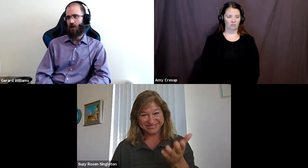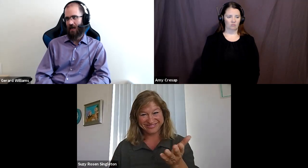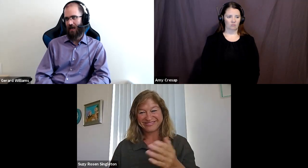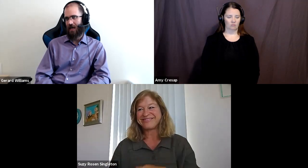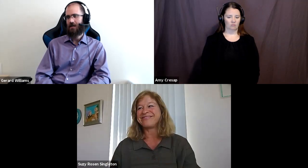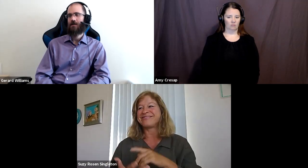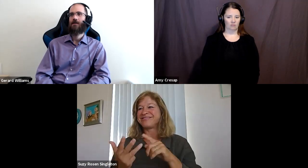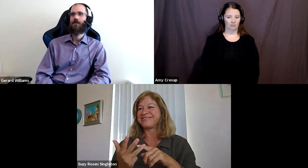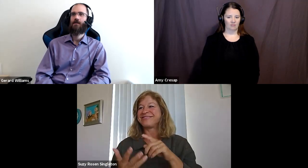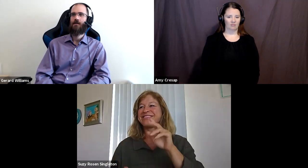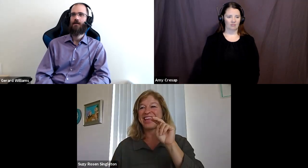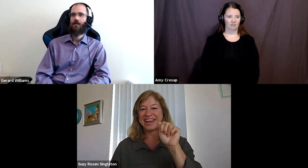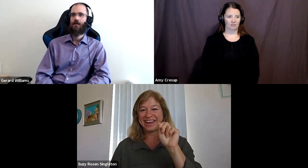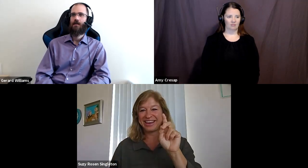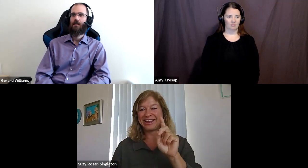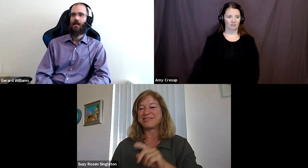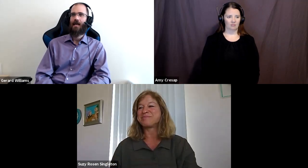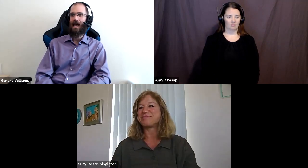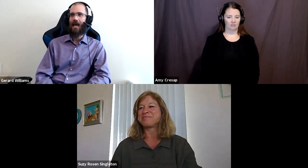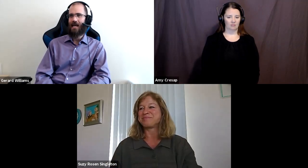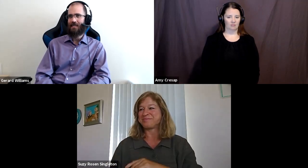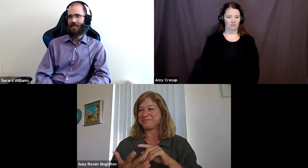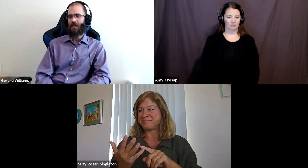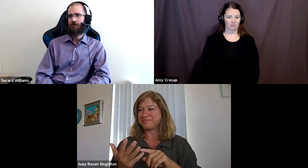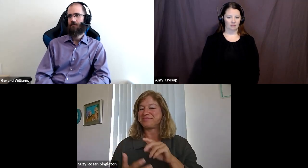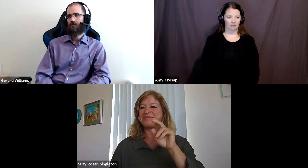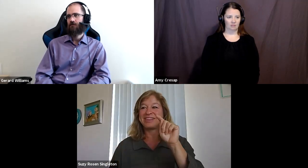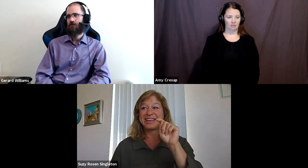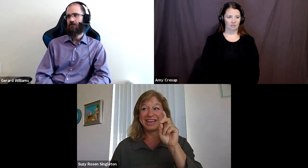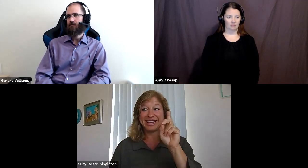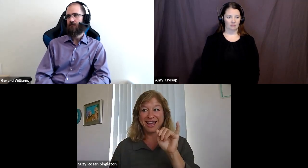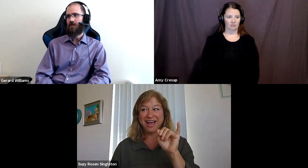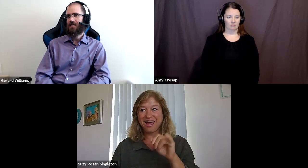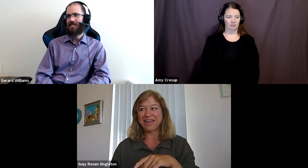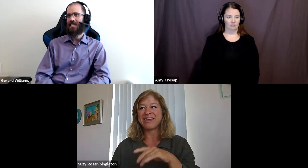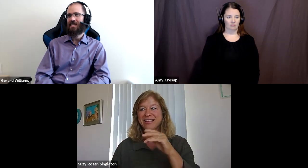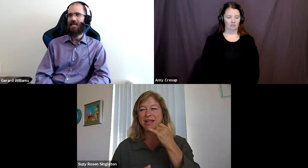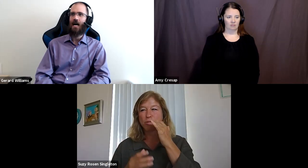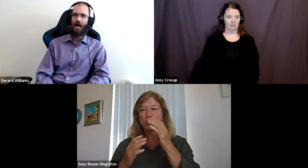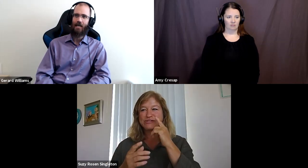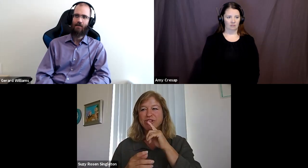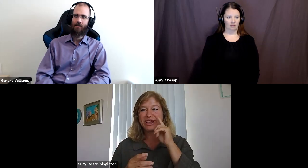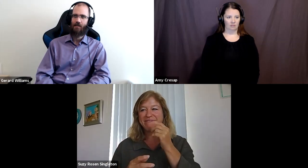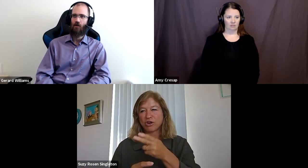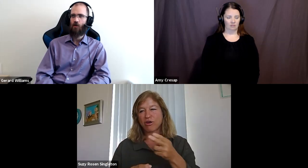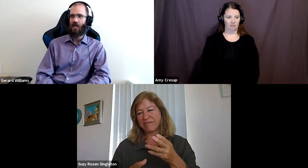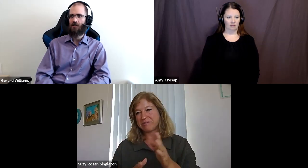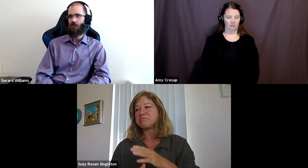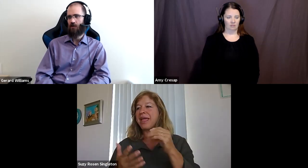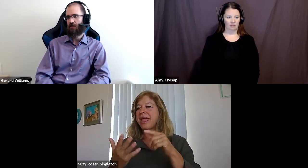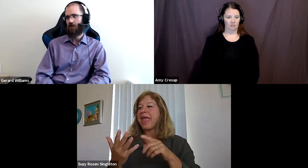NAD. TDI, Telecommunications for the Deaf and Hard